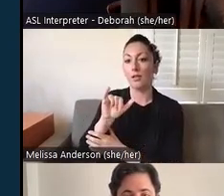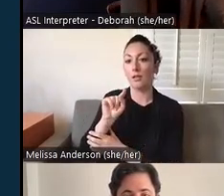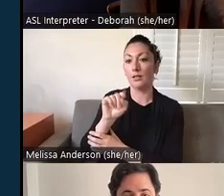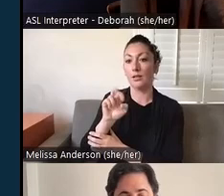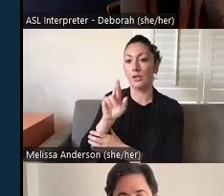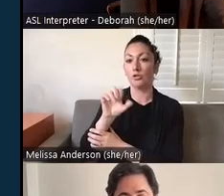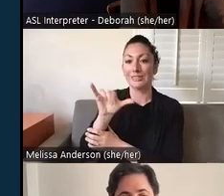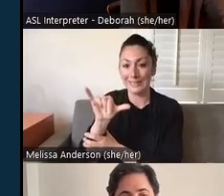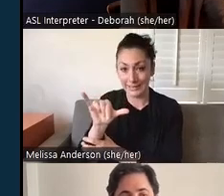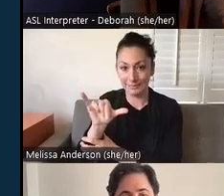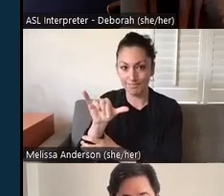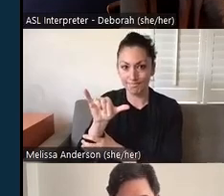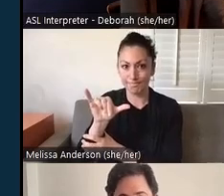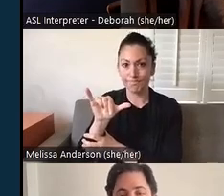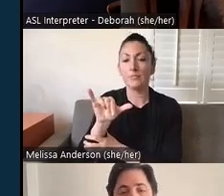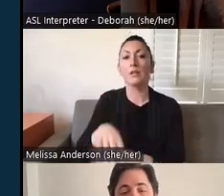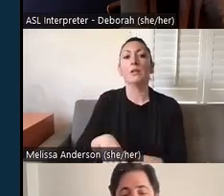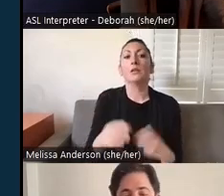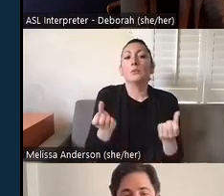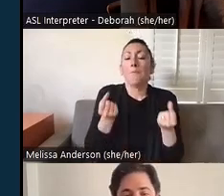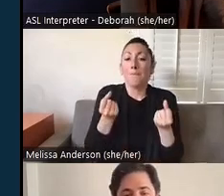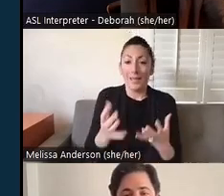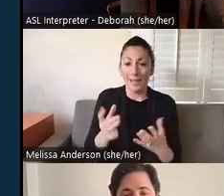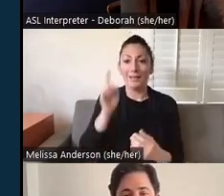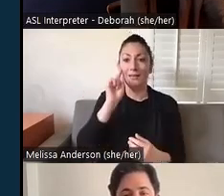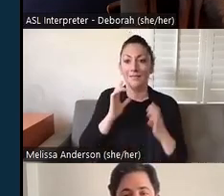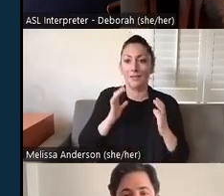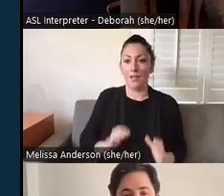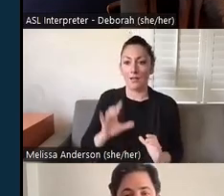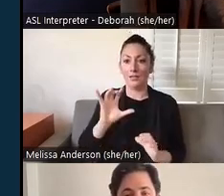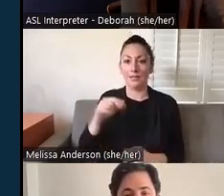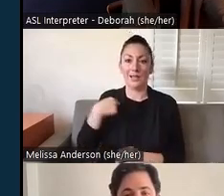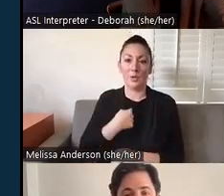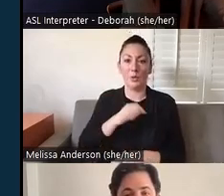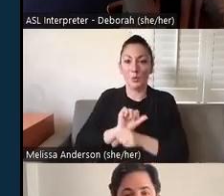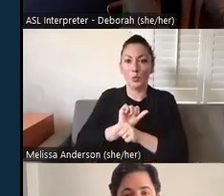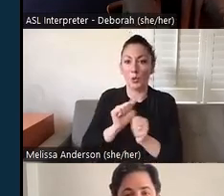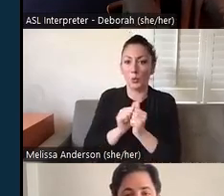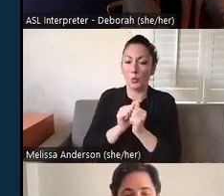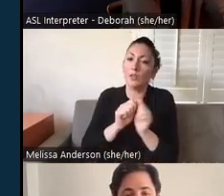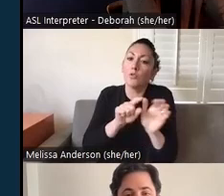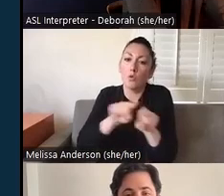We tend to see two challenges, one being healthcare literacy - er,